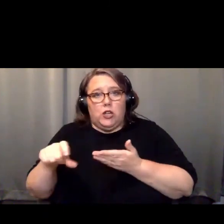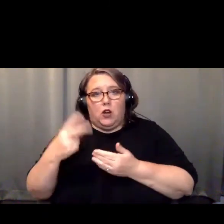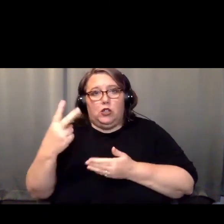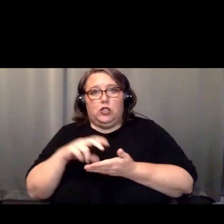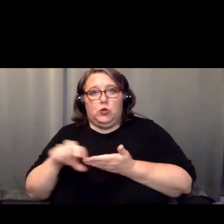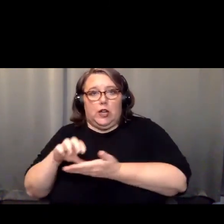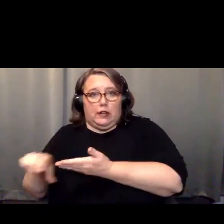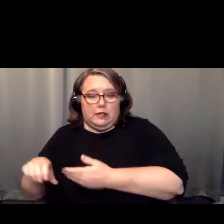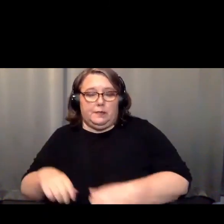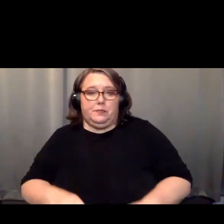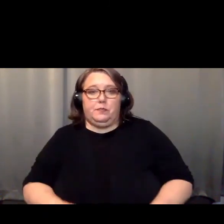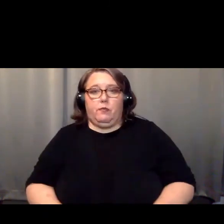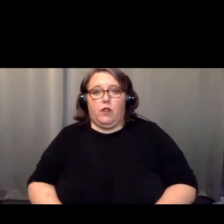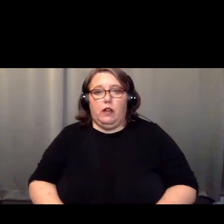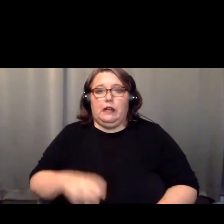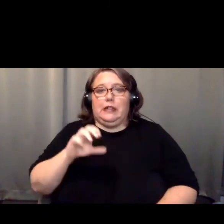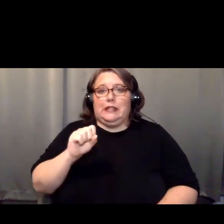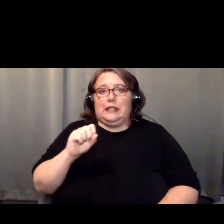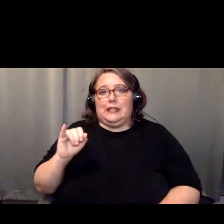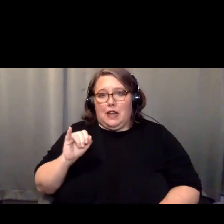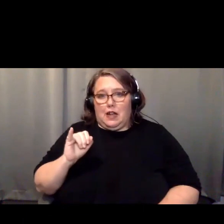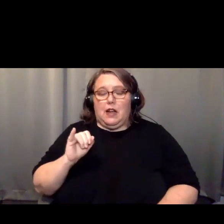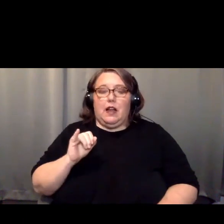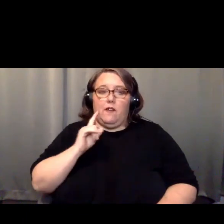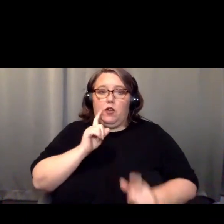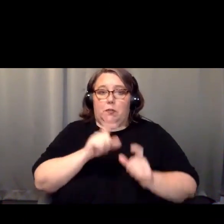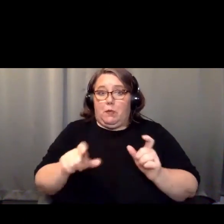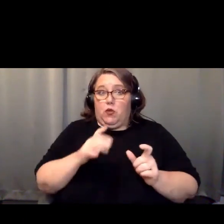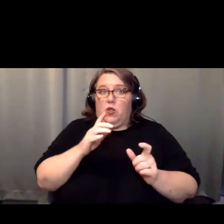So, yeah SSI, for people who haven't really worked,